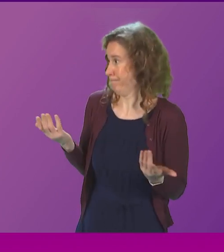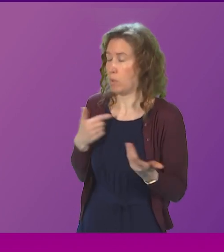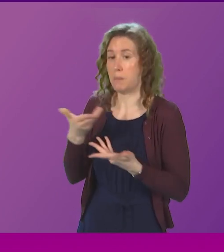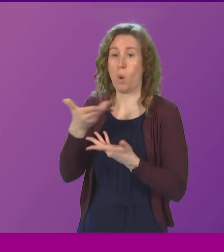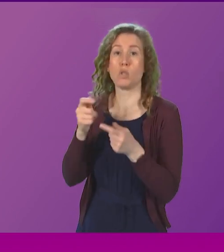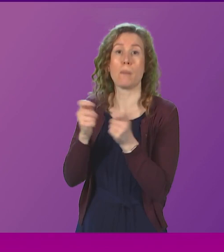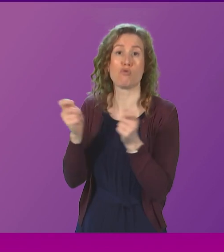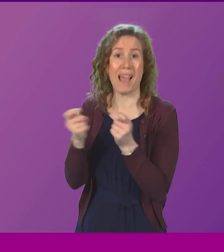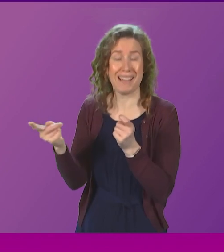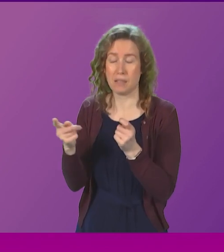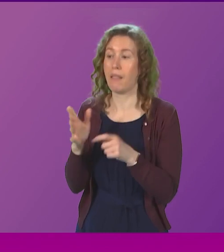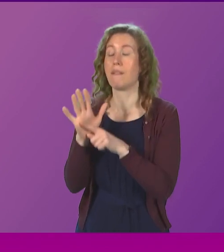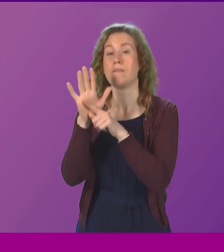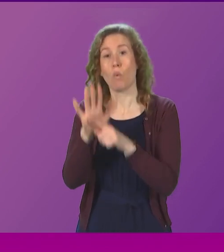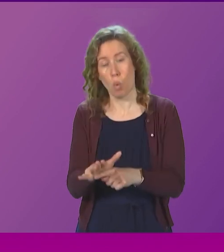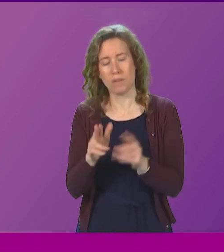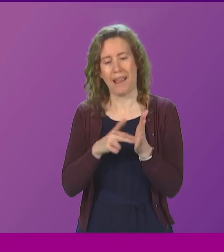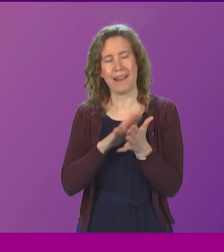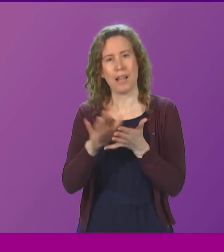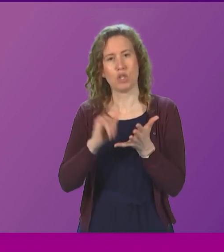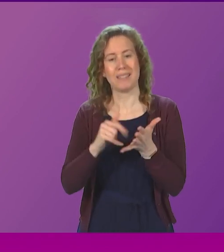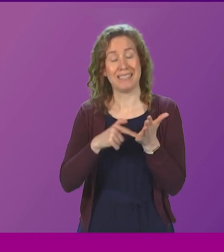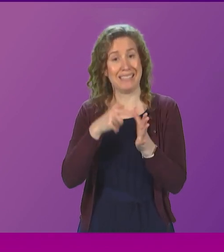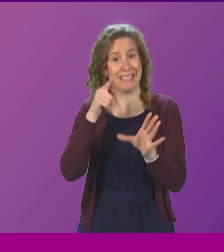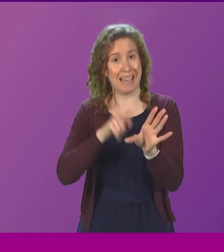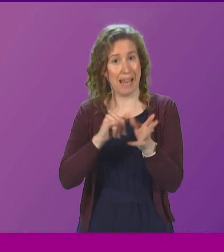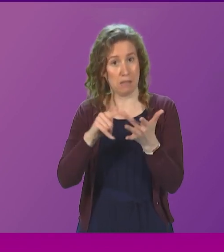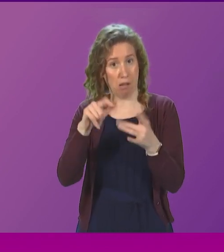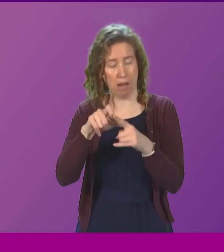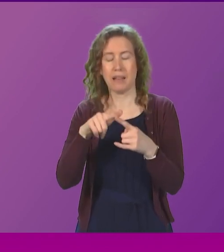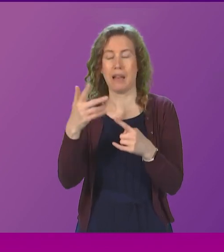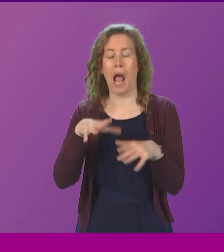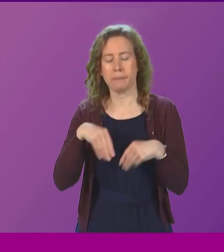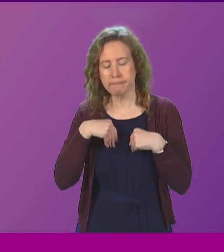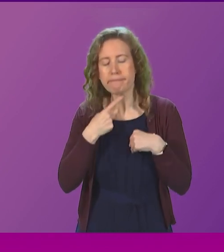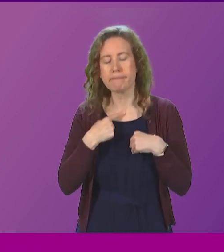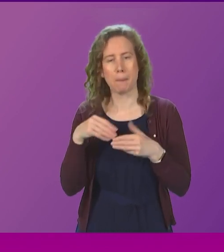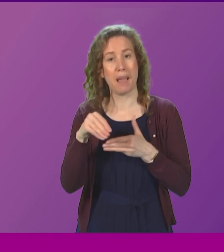That forced the hand of NHS Tayside, which will now pay for the private surgery. Why should it come to that?